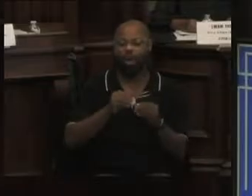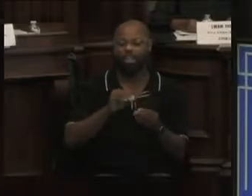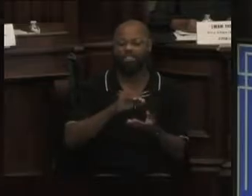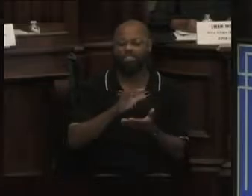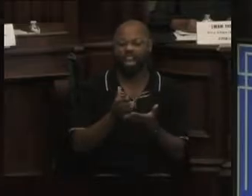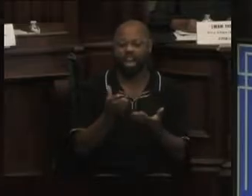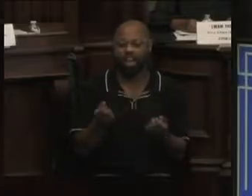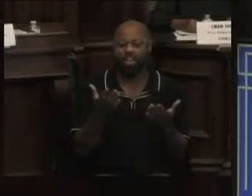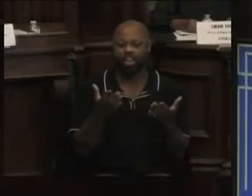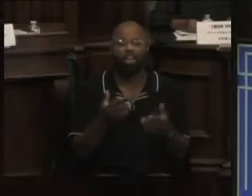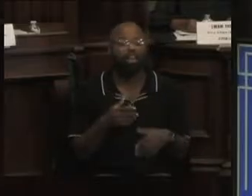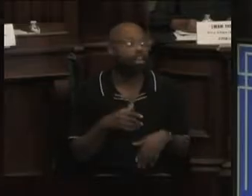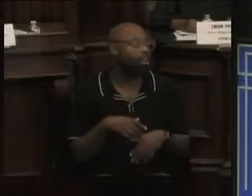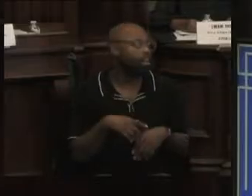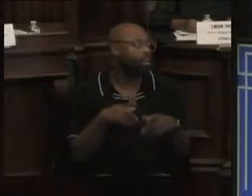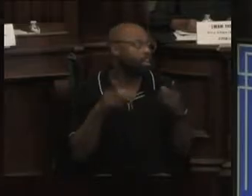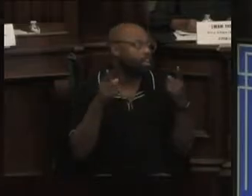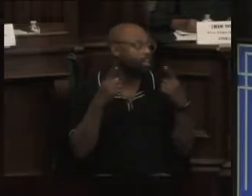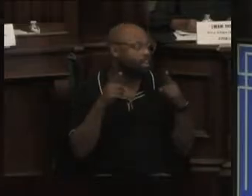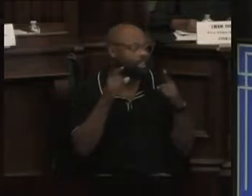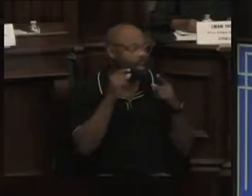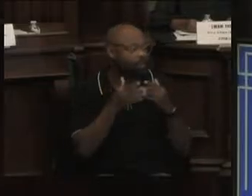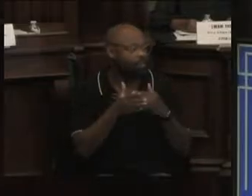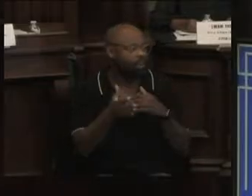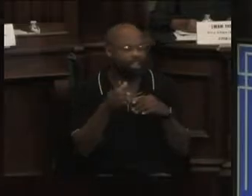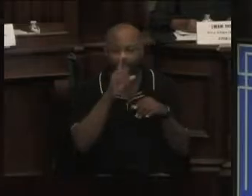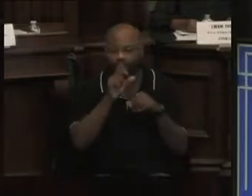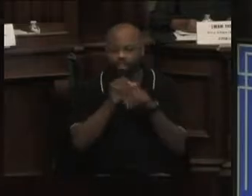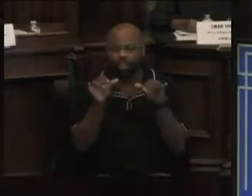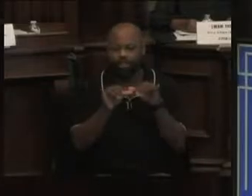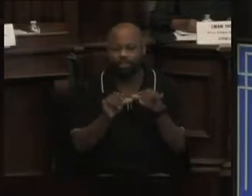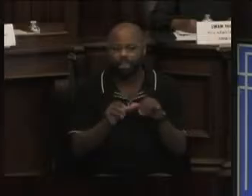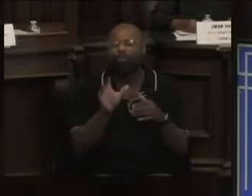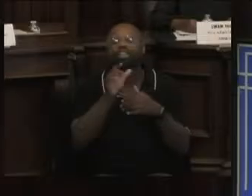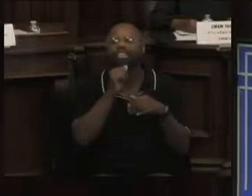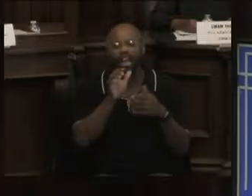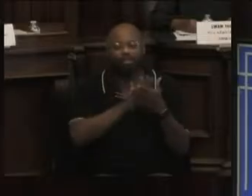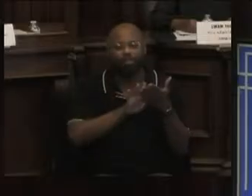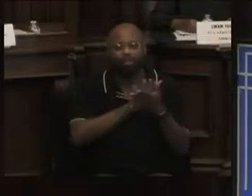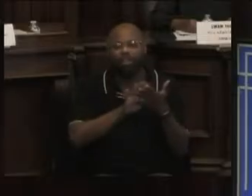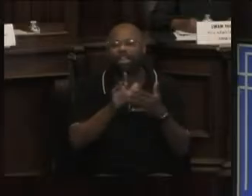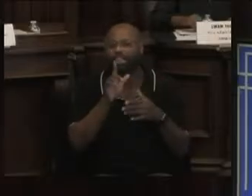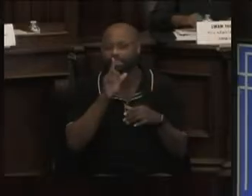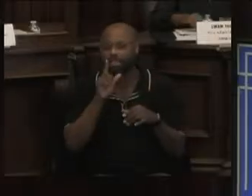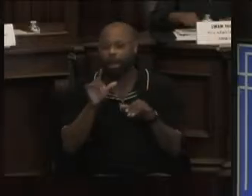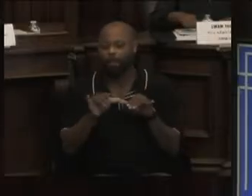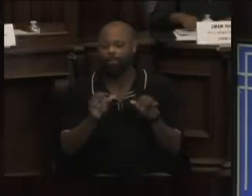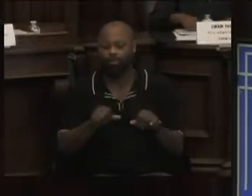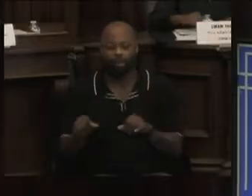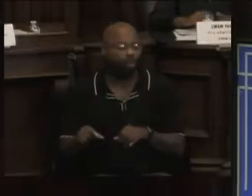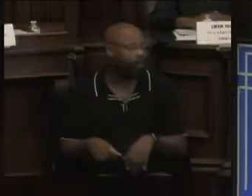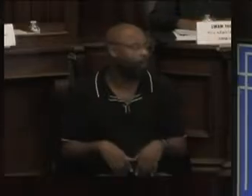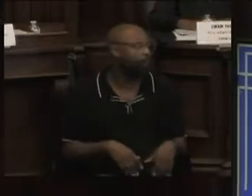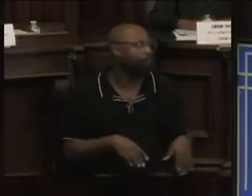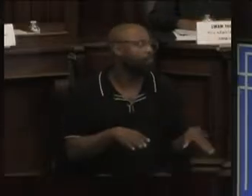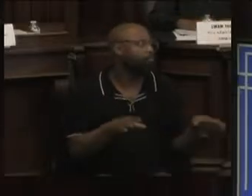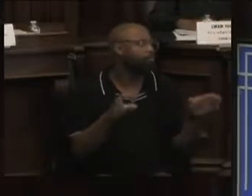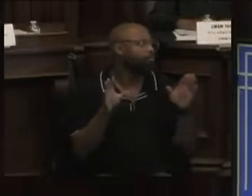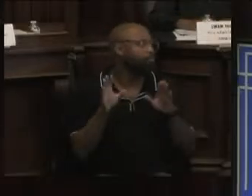to be able to quantify to qualify and quantify it. Success moving forward is not